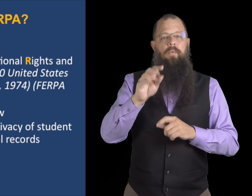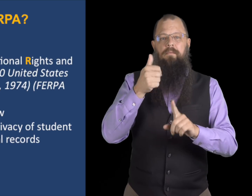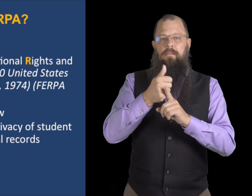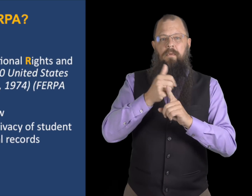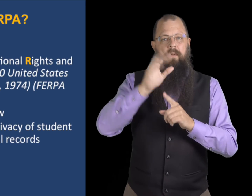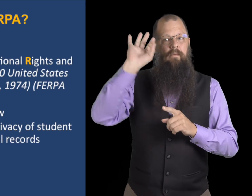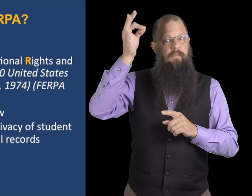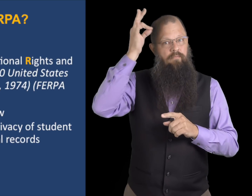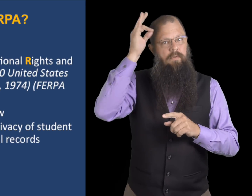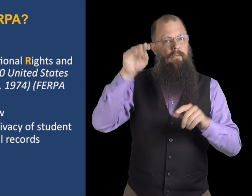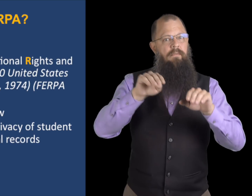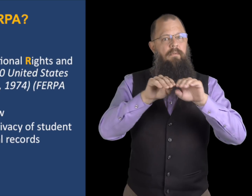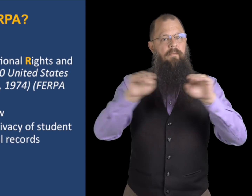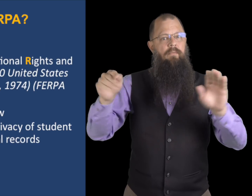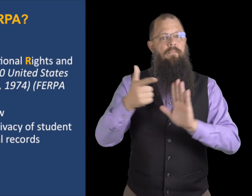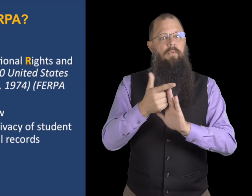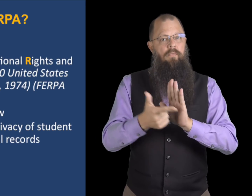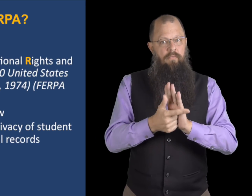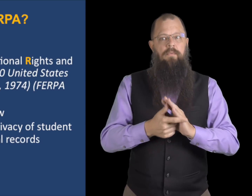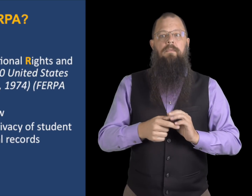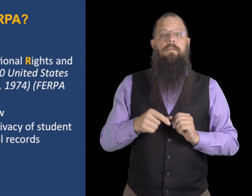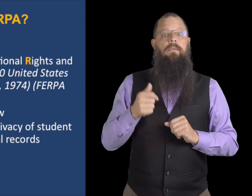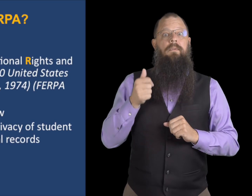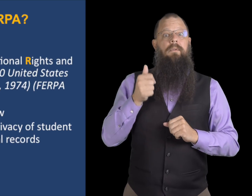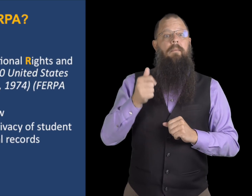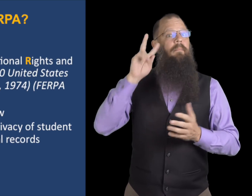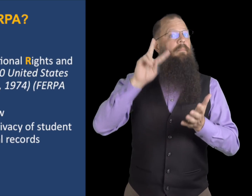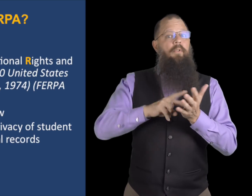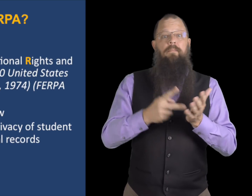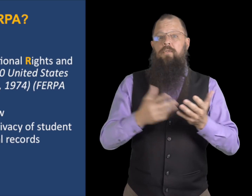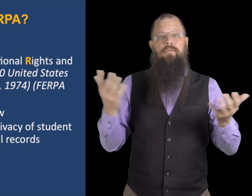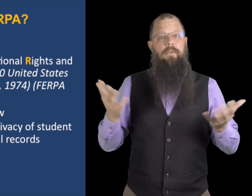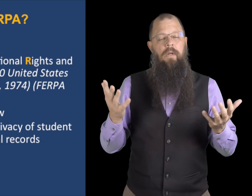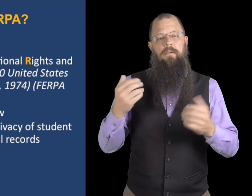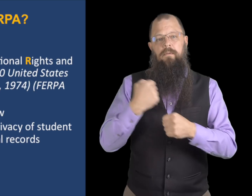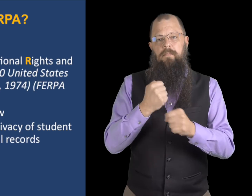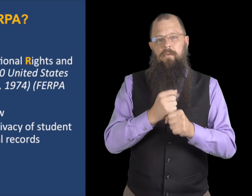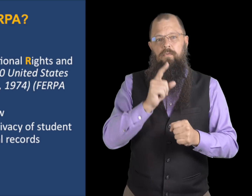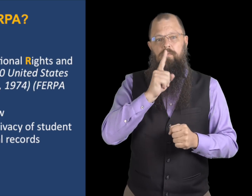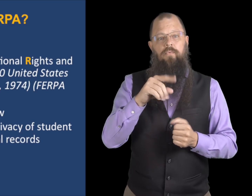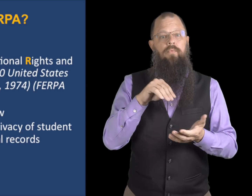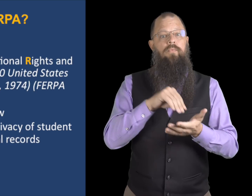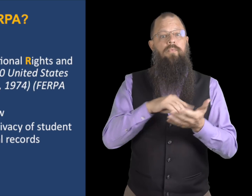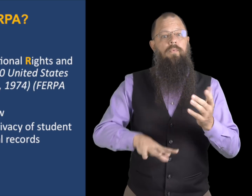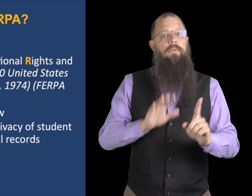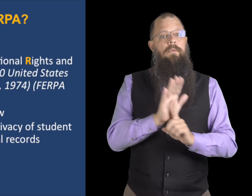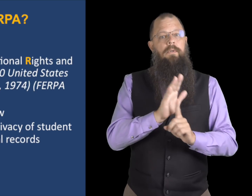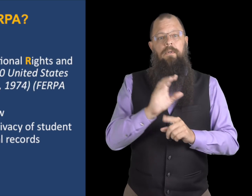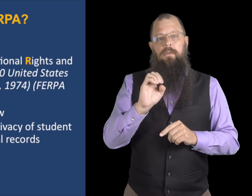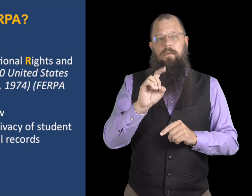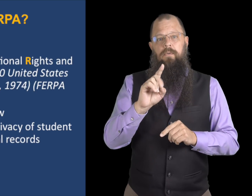into federal statute in 1974. It is a federal law whose purpose is to ensure